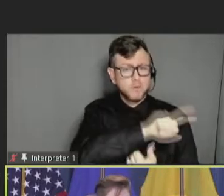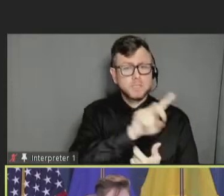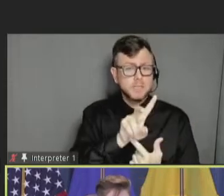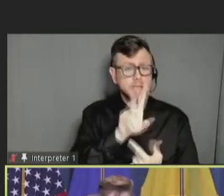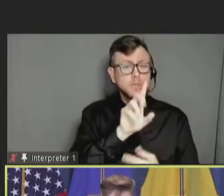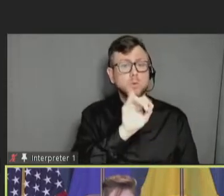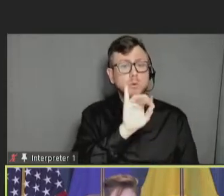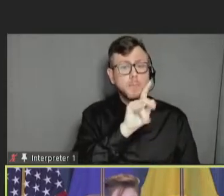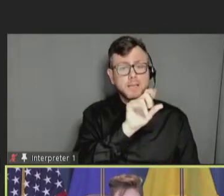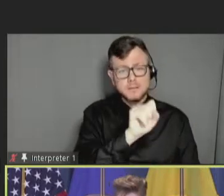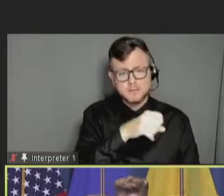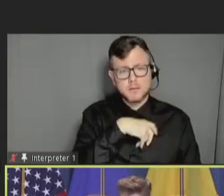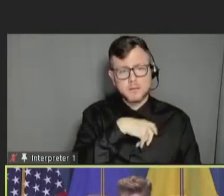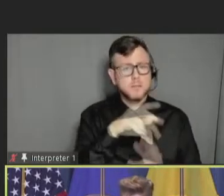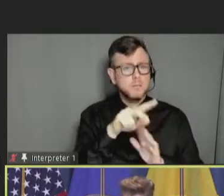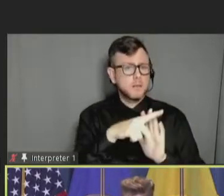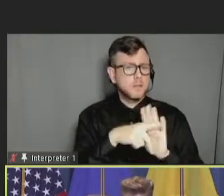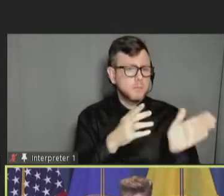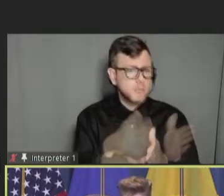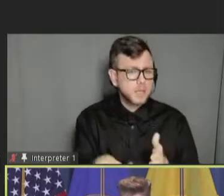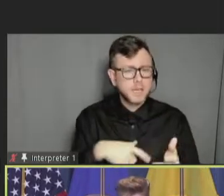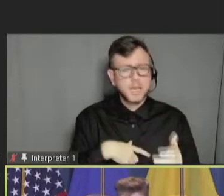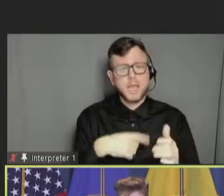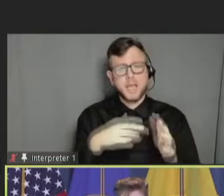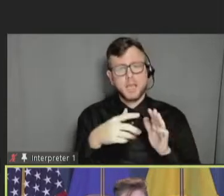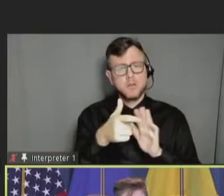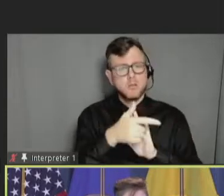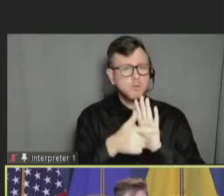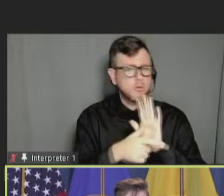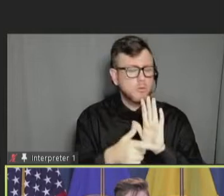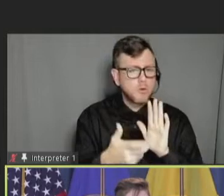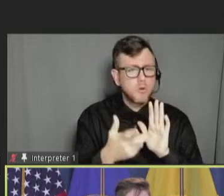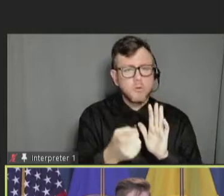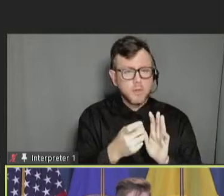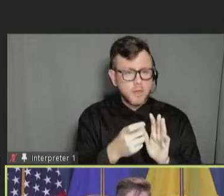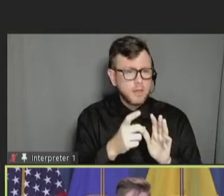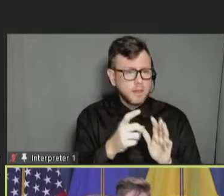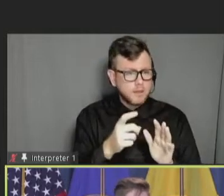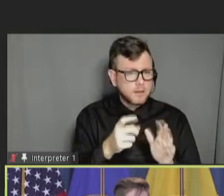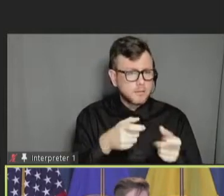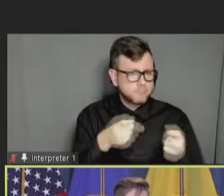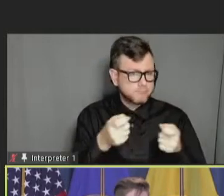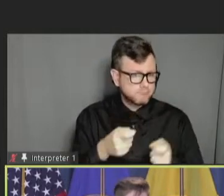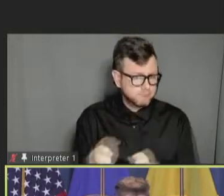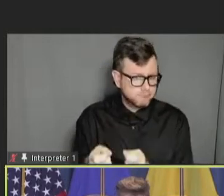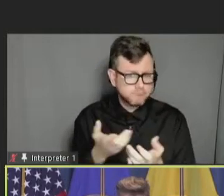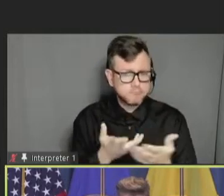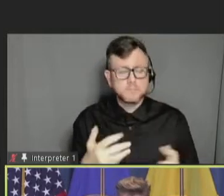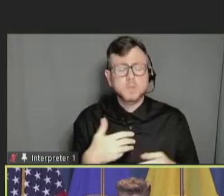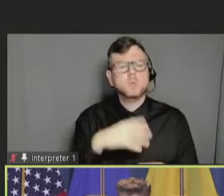policy planning and regulatory mechanisms. So, we know that they have the necessary foundations for